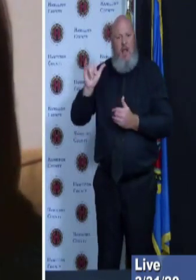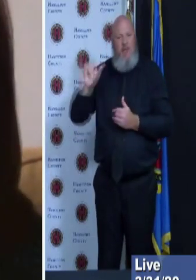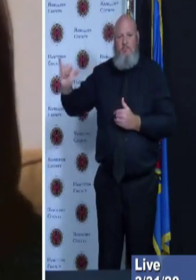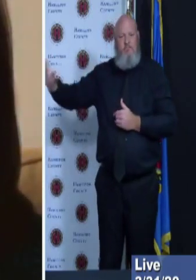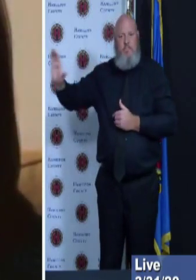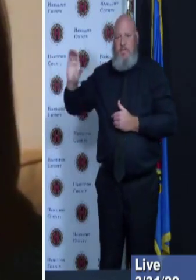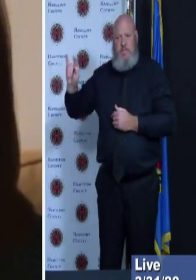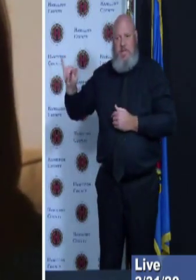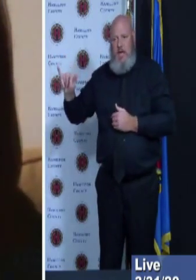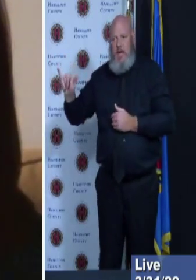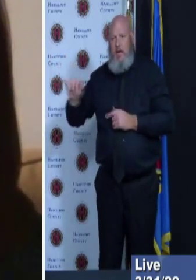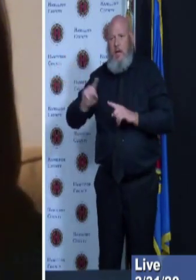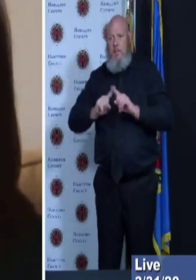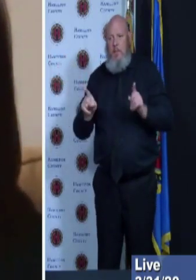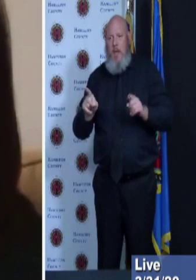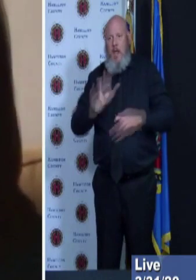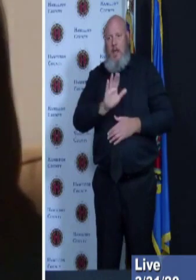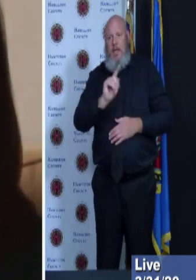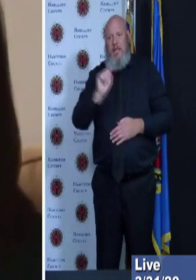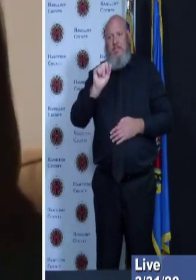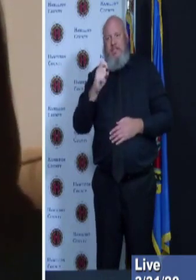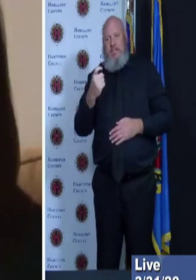are you guys feeling the biggest impact as far as loss of